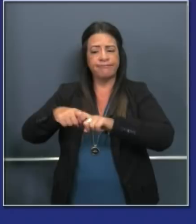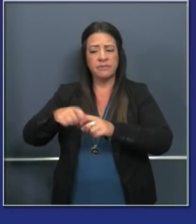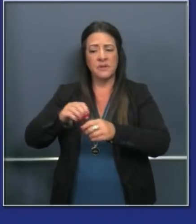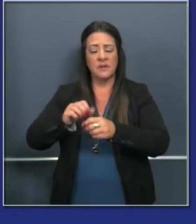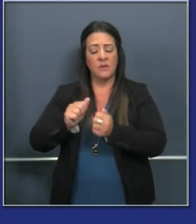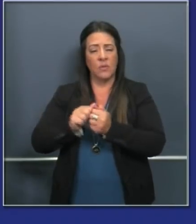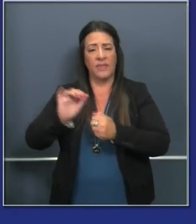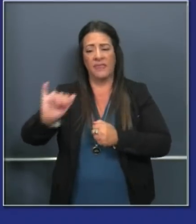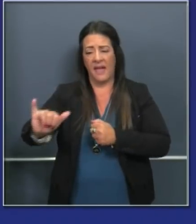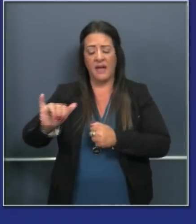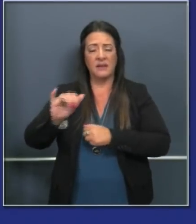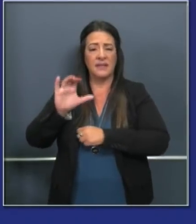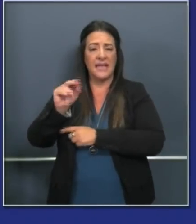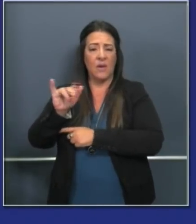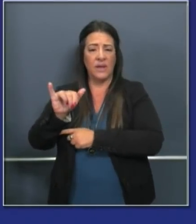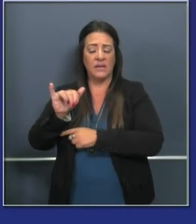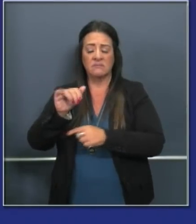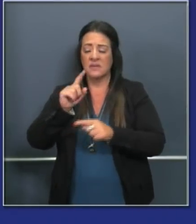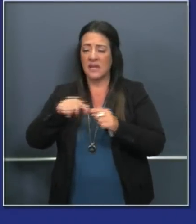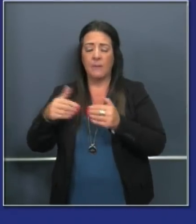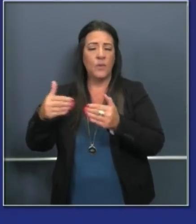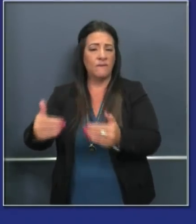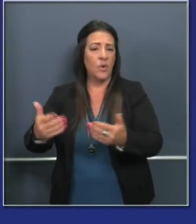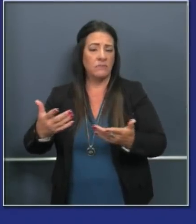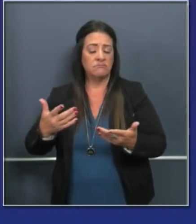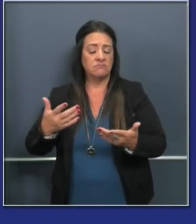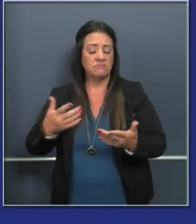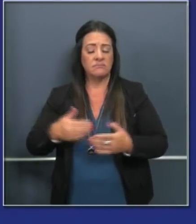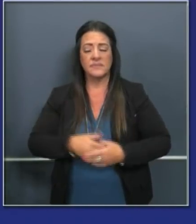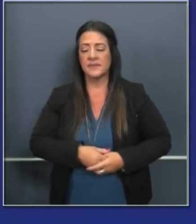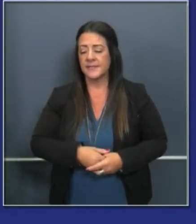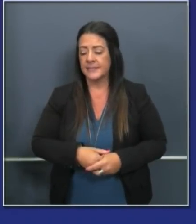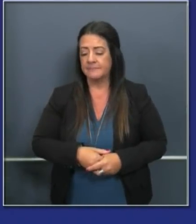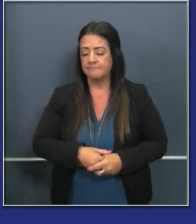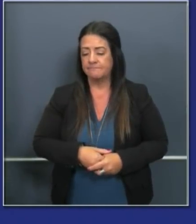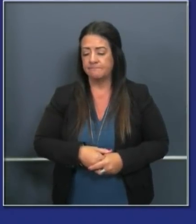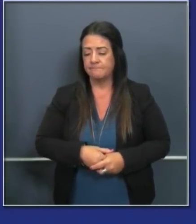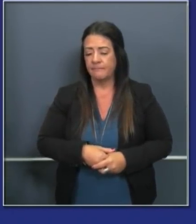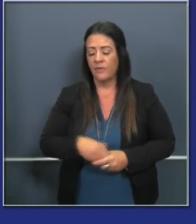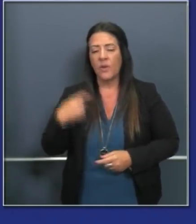WE CERTAINLY RESERVE THE RIGHT TO PUT A PAUSE IN TERMS OF